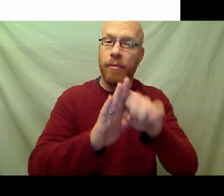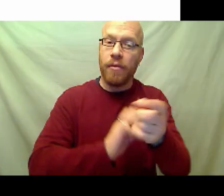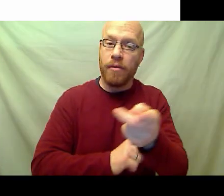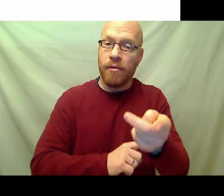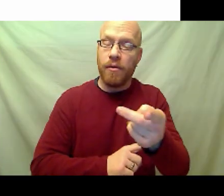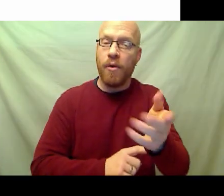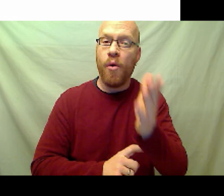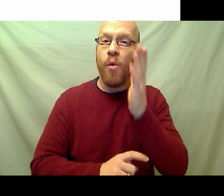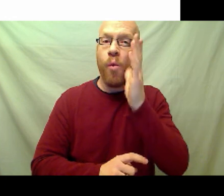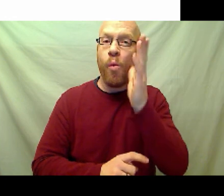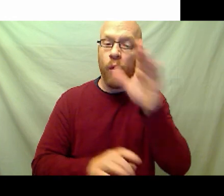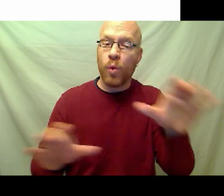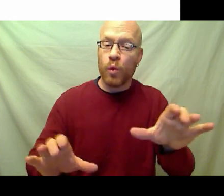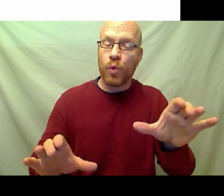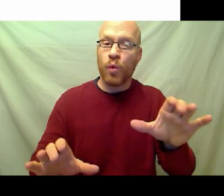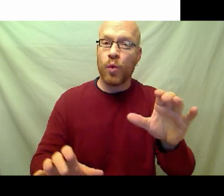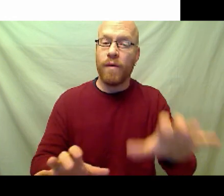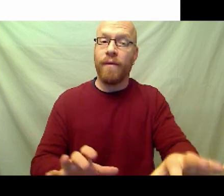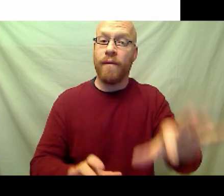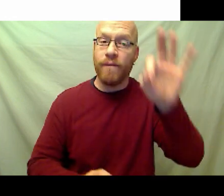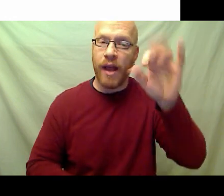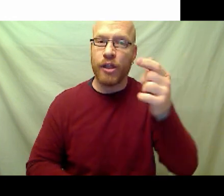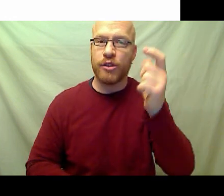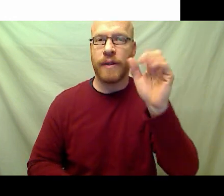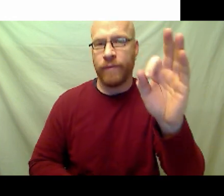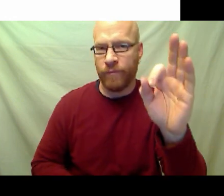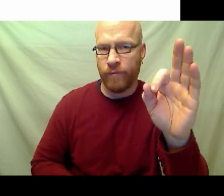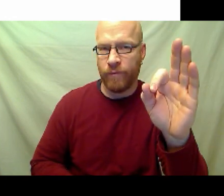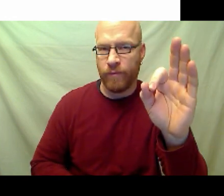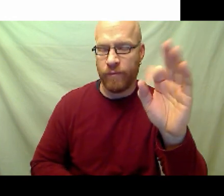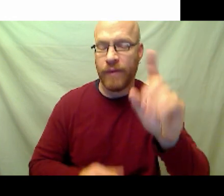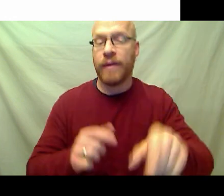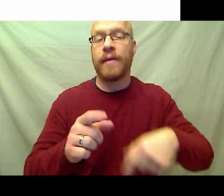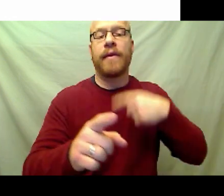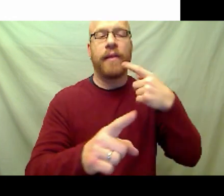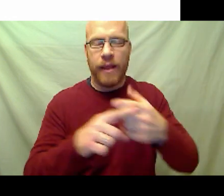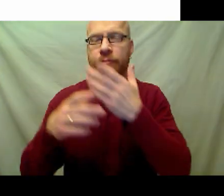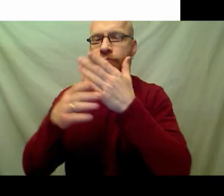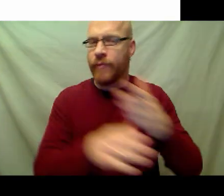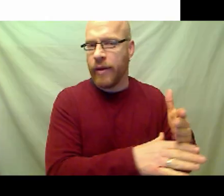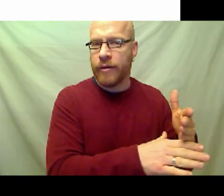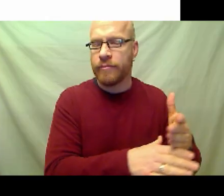Now our next set of examples, we'll talk about finding the GCF